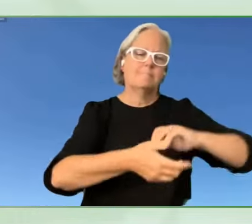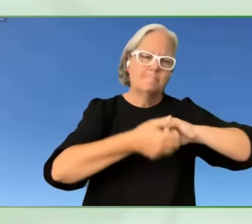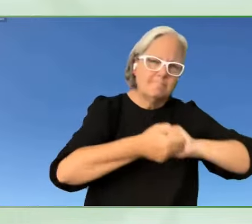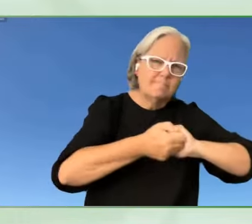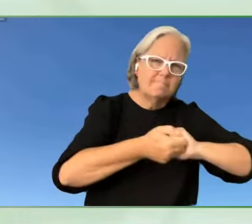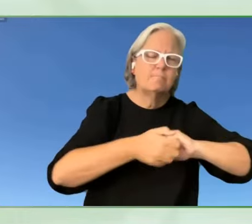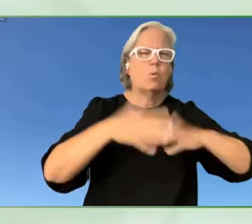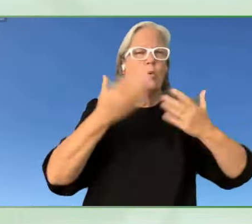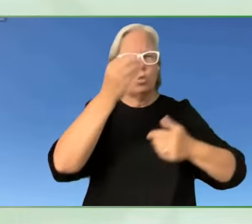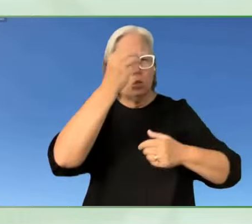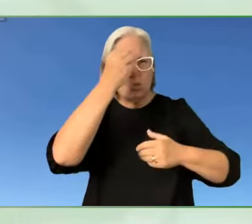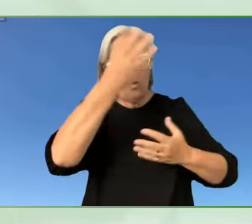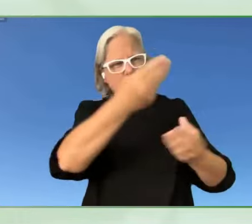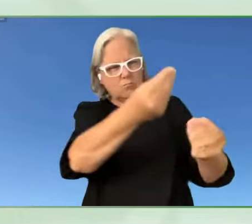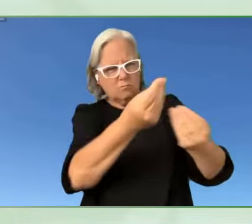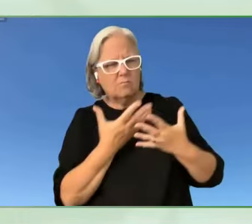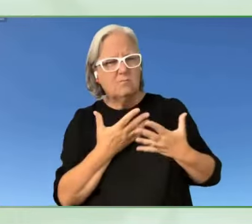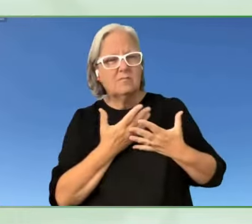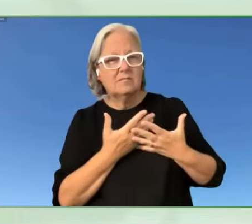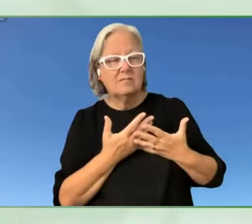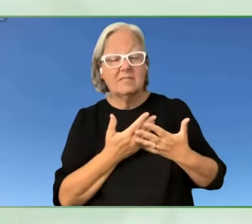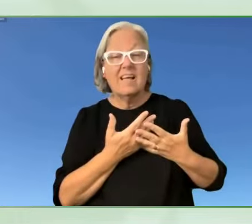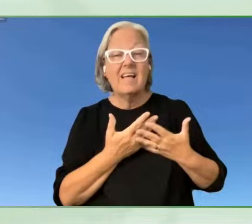This idea of learning from each other across all different types of silos. Let me see, I need to put on my glasses. So, I am thinking that time runs so fast, we need to actually talk a little bit about,